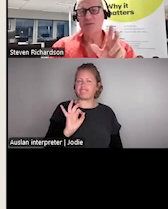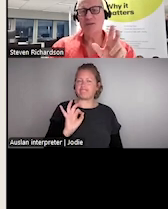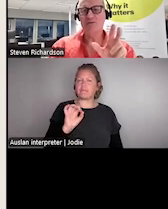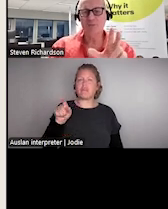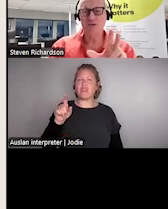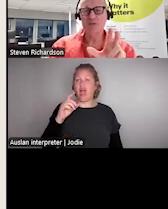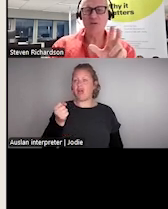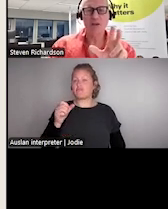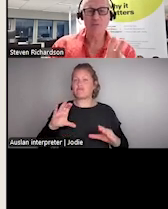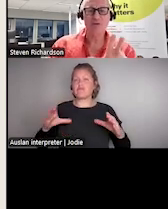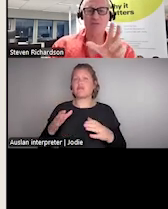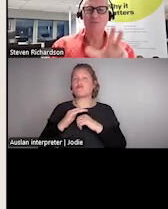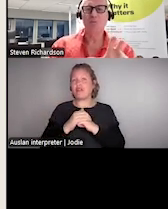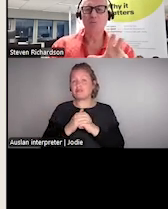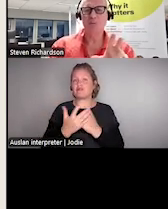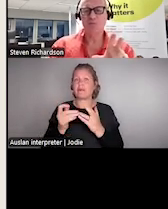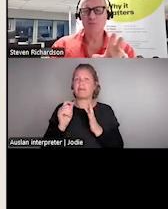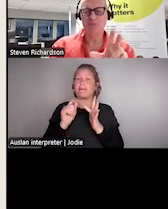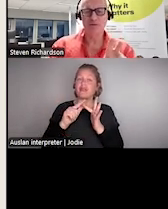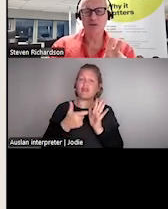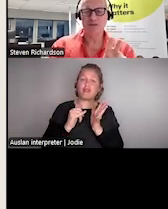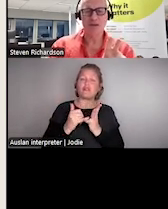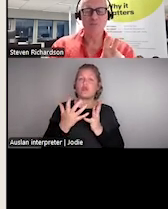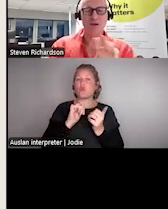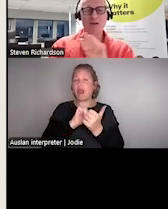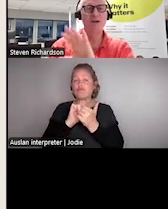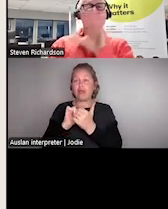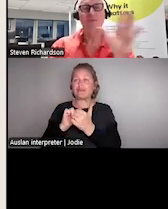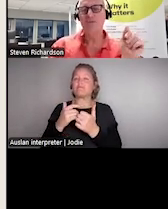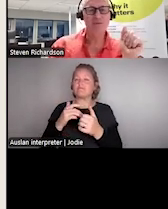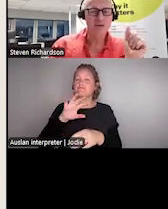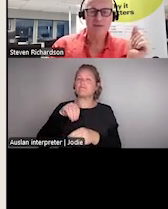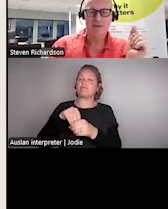friends or peers or collaborators to support them through their fundraising campaign. The Giving Day